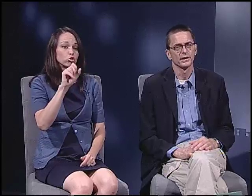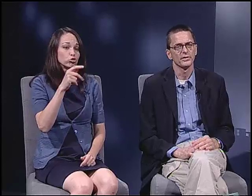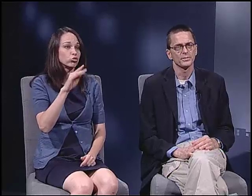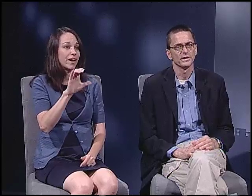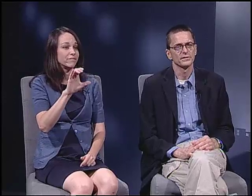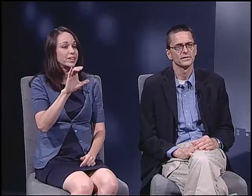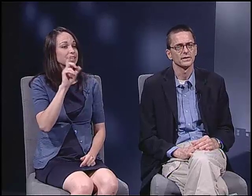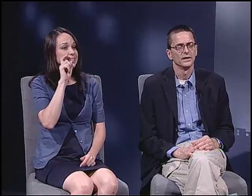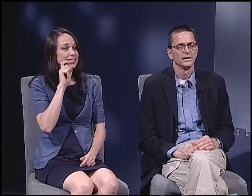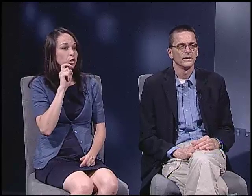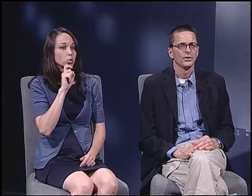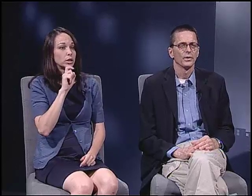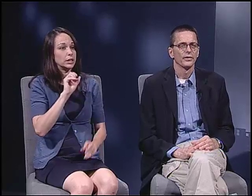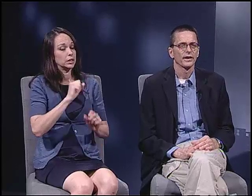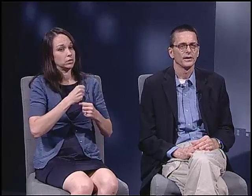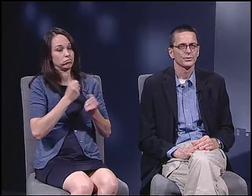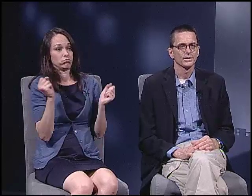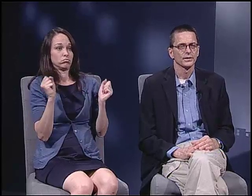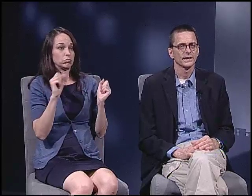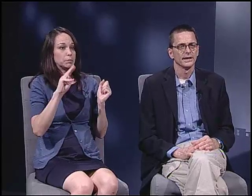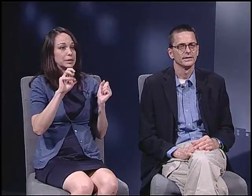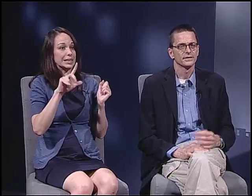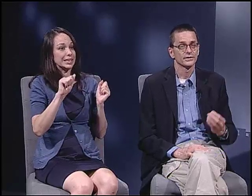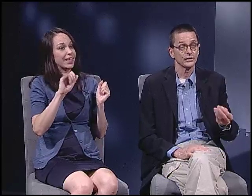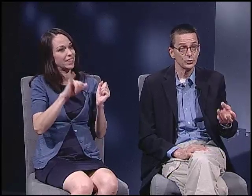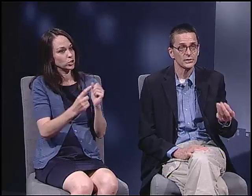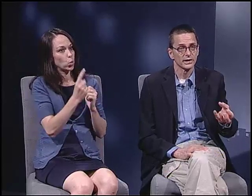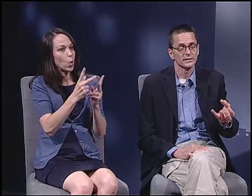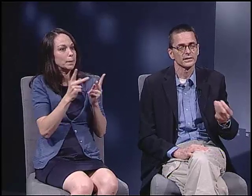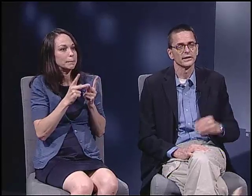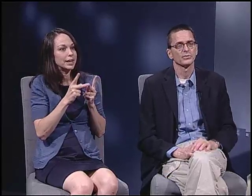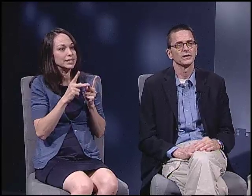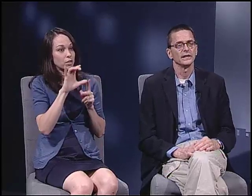of those places where the culture can seduce us literally